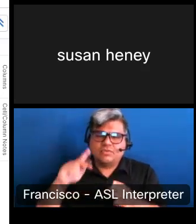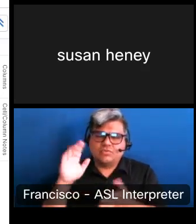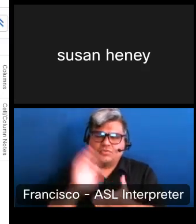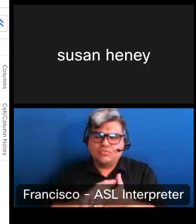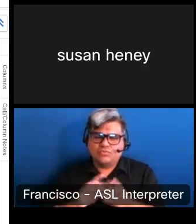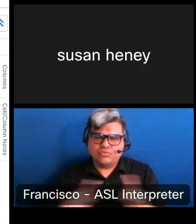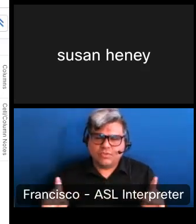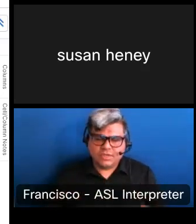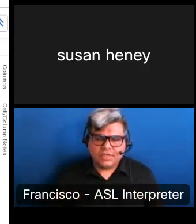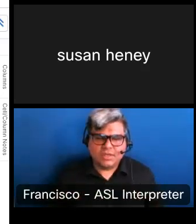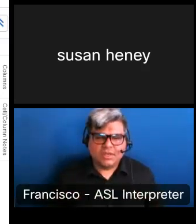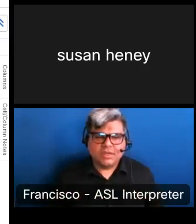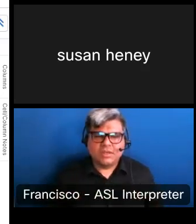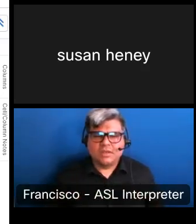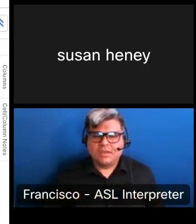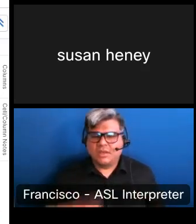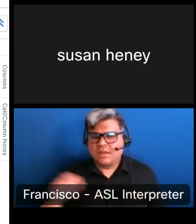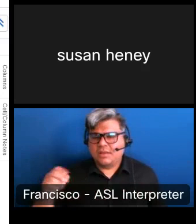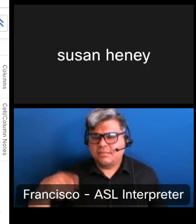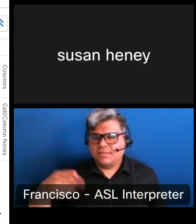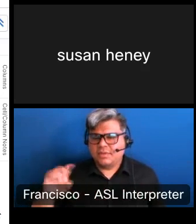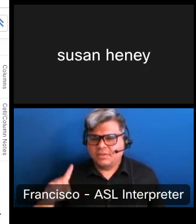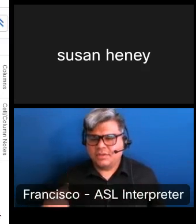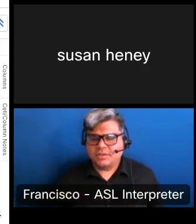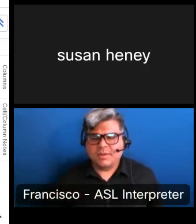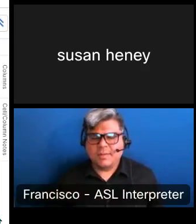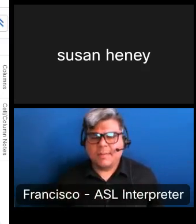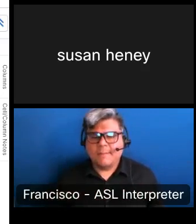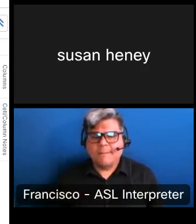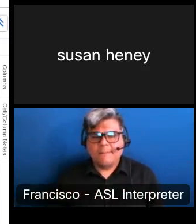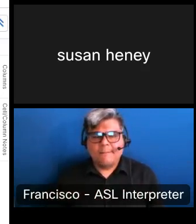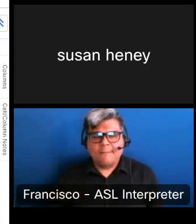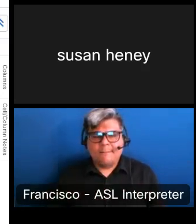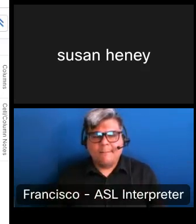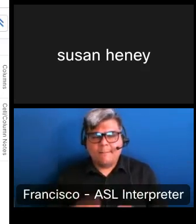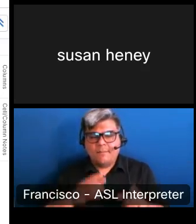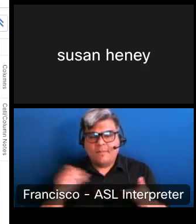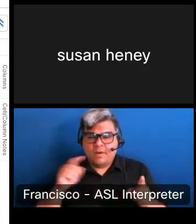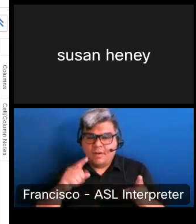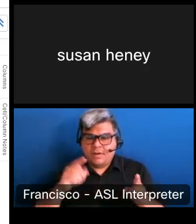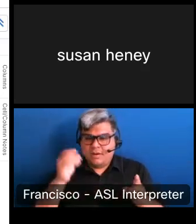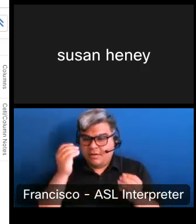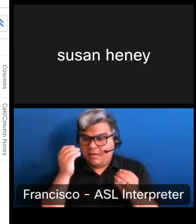and a doctorate degree. And again, this information is iterated for the female population.